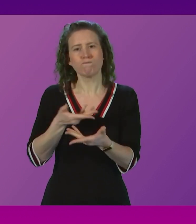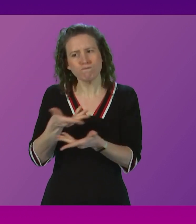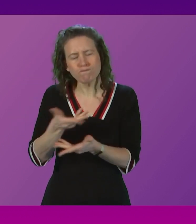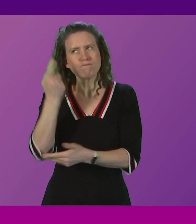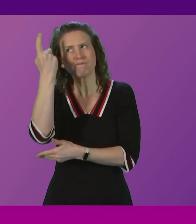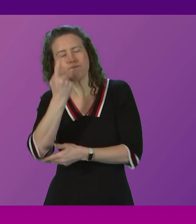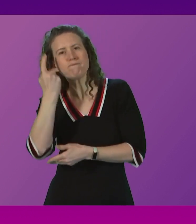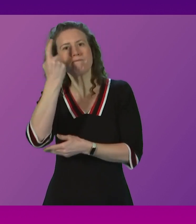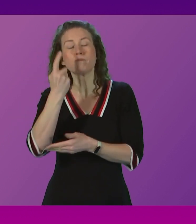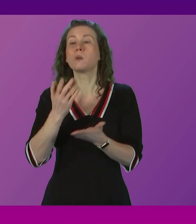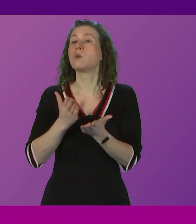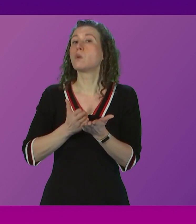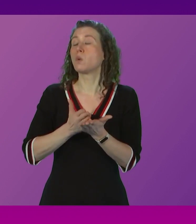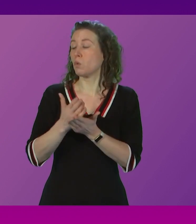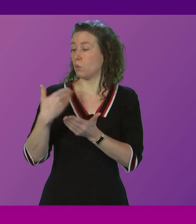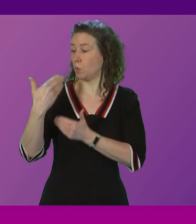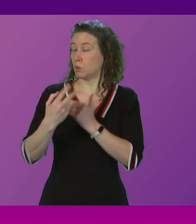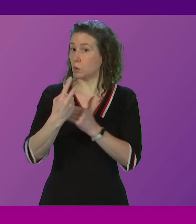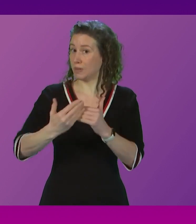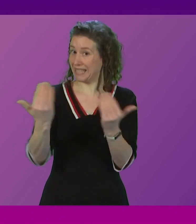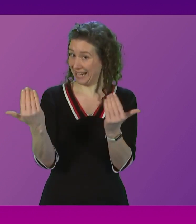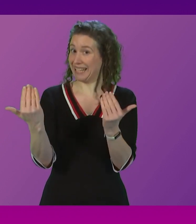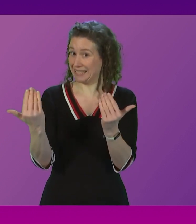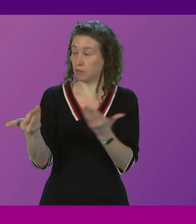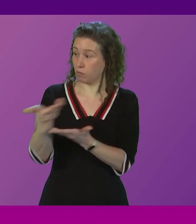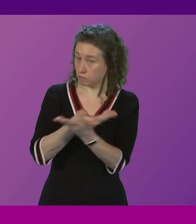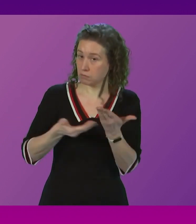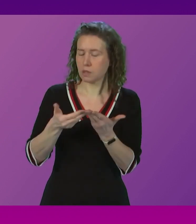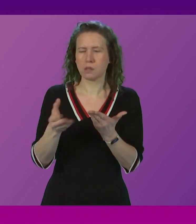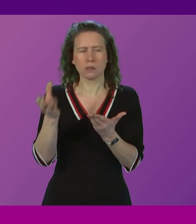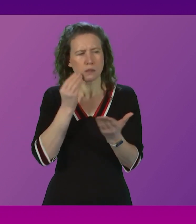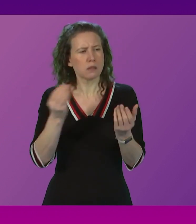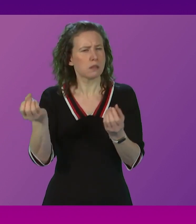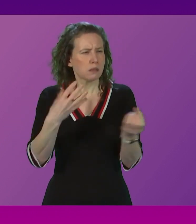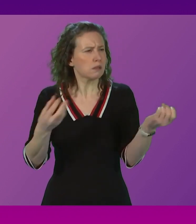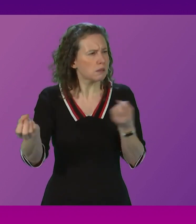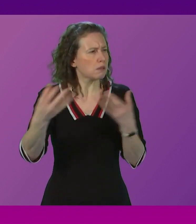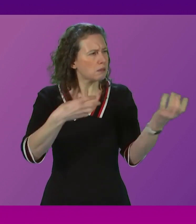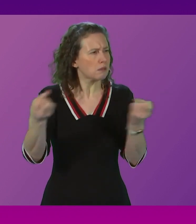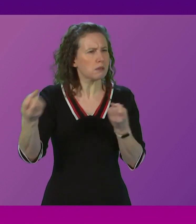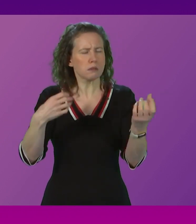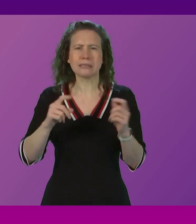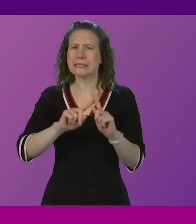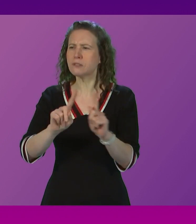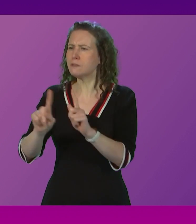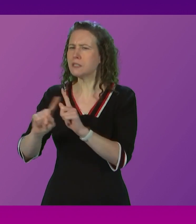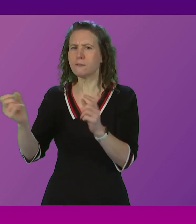Over the course of the past two days, we have heard set out in the chamber many